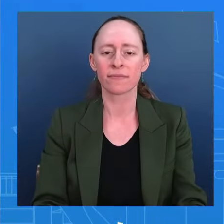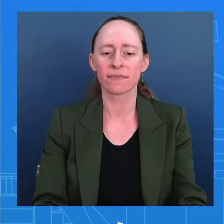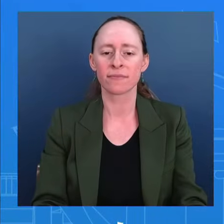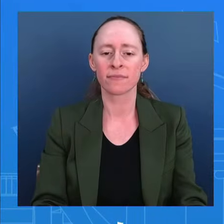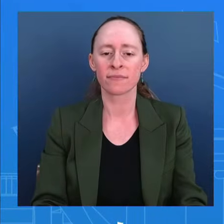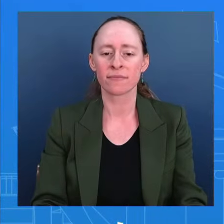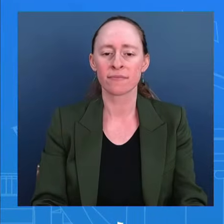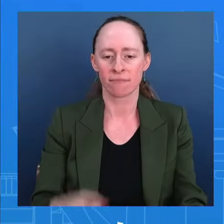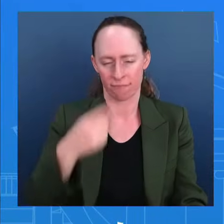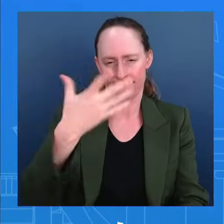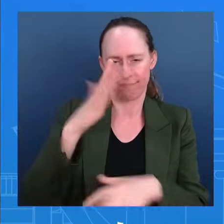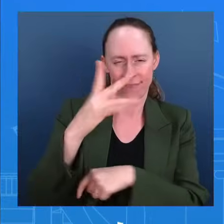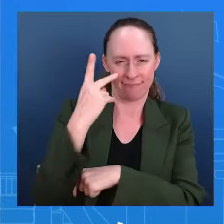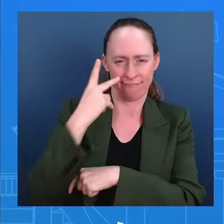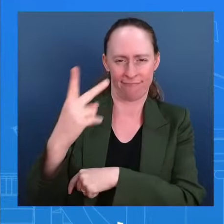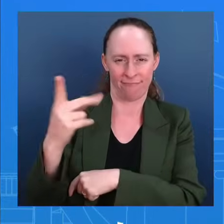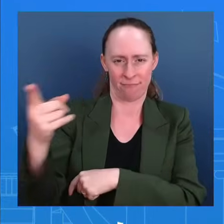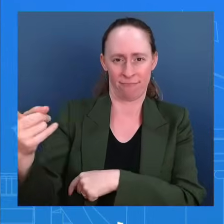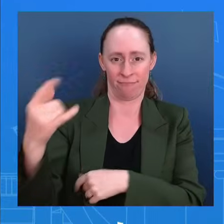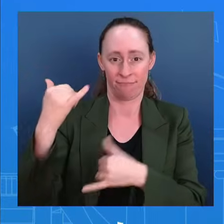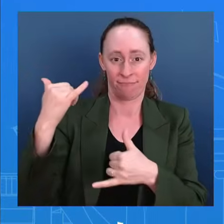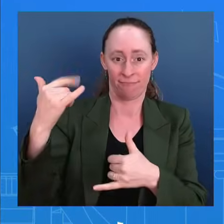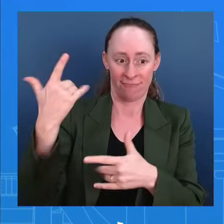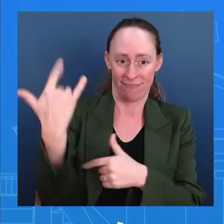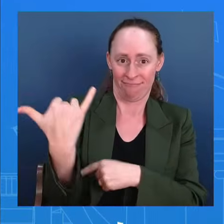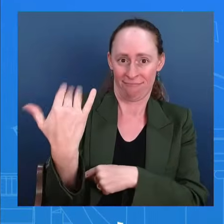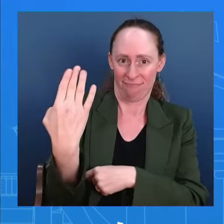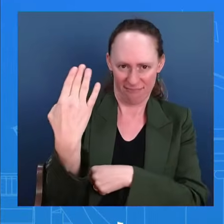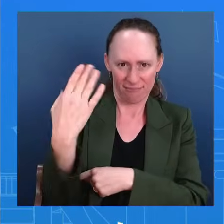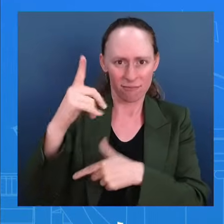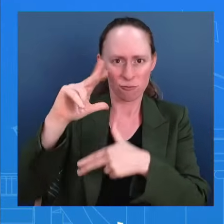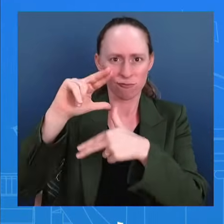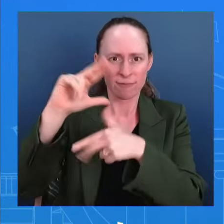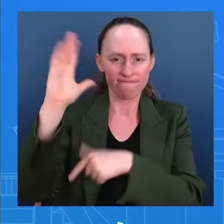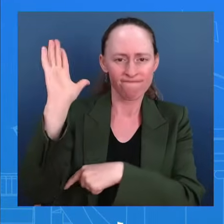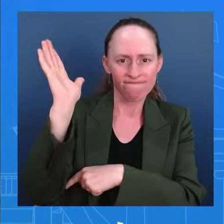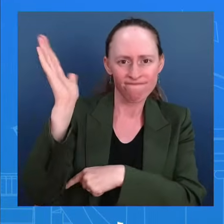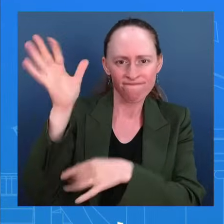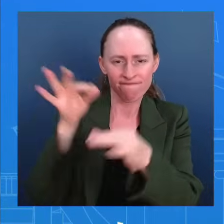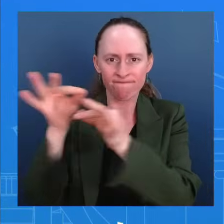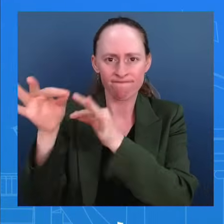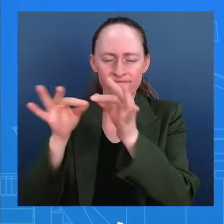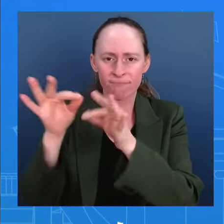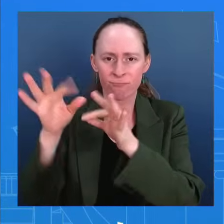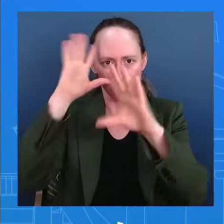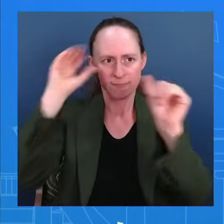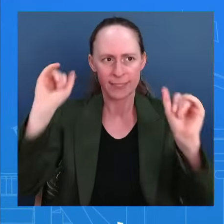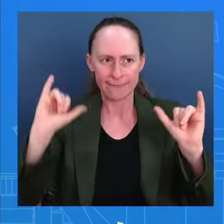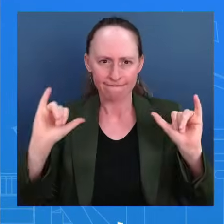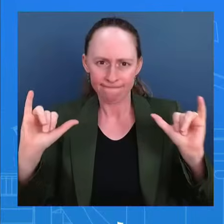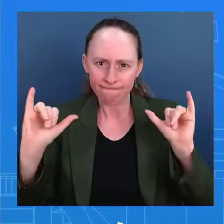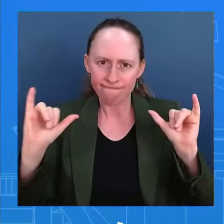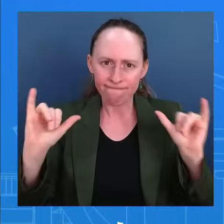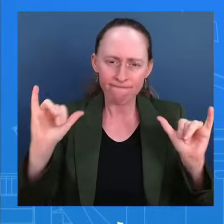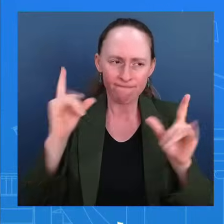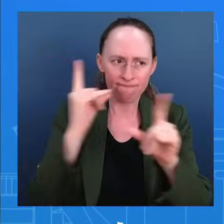not just on Milton and how we're preparing and what's happening. Obviously, we're all certainly very much focused --